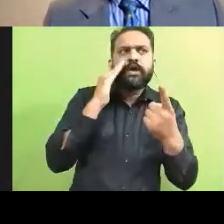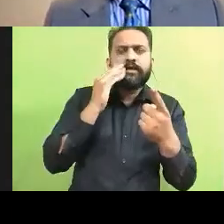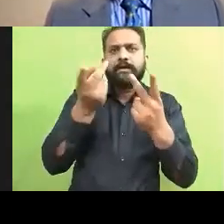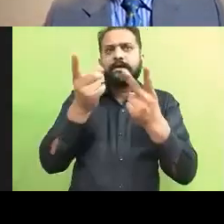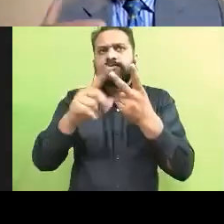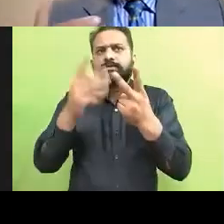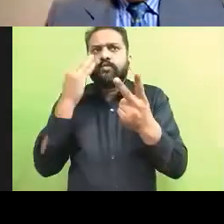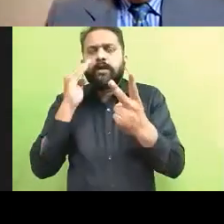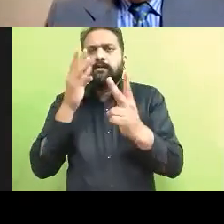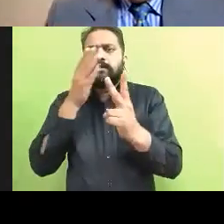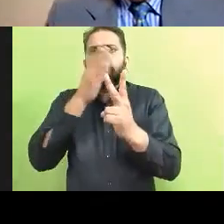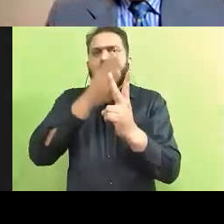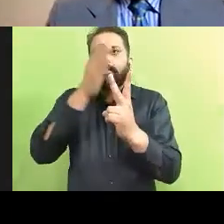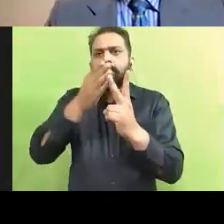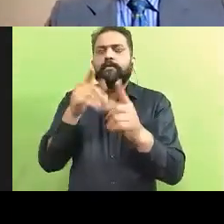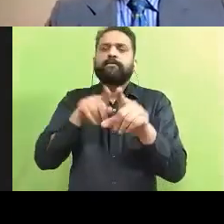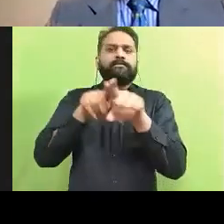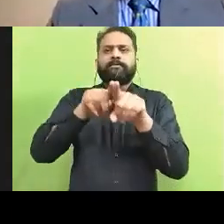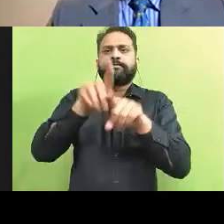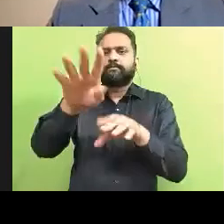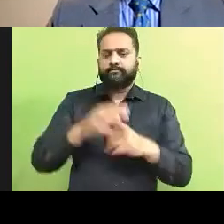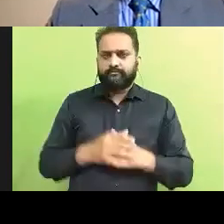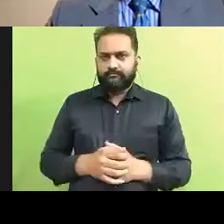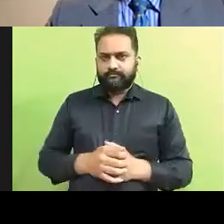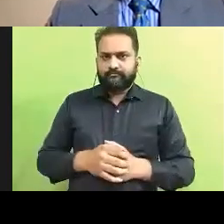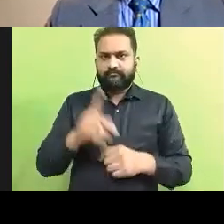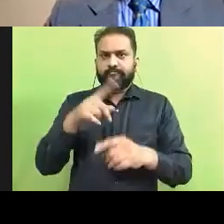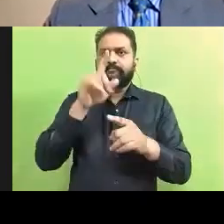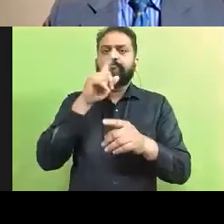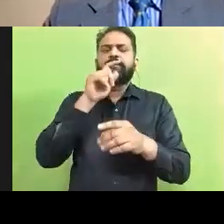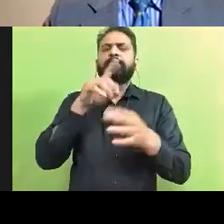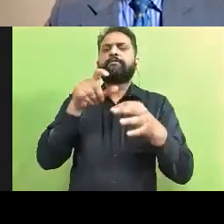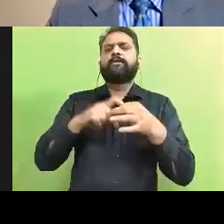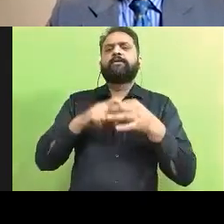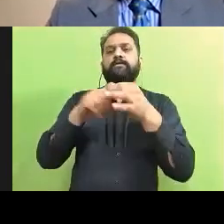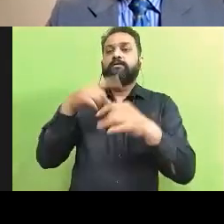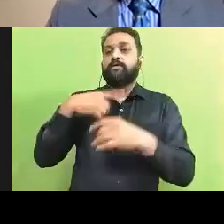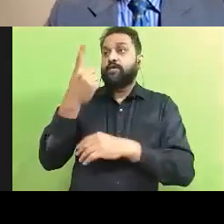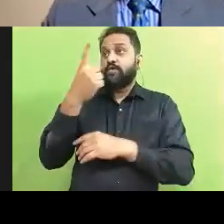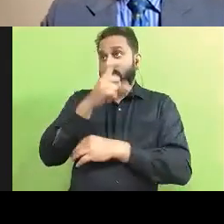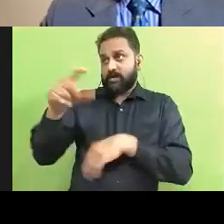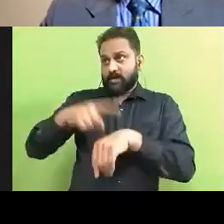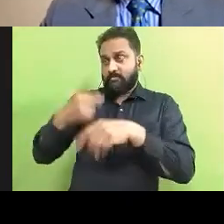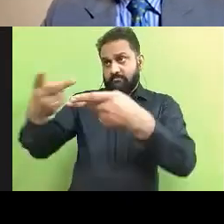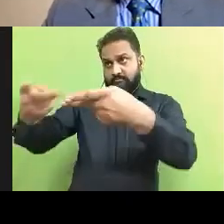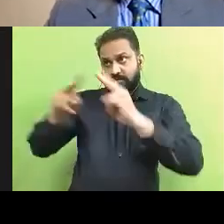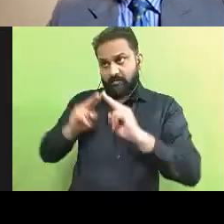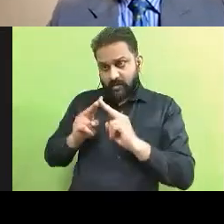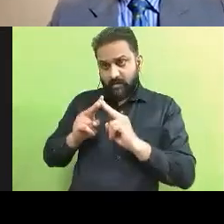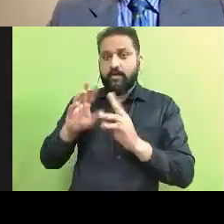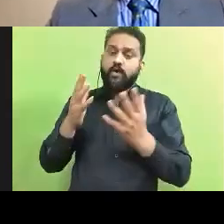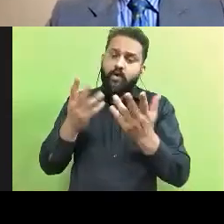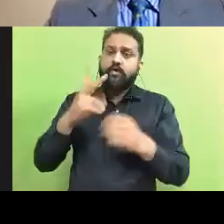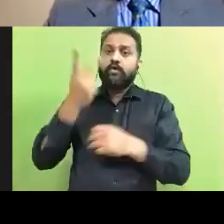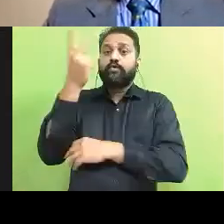so say for example it was asked that you reply in one big time or reply in two days time or it was